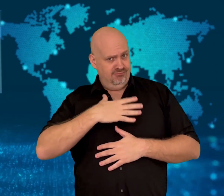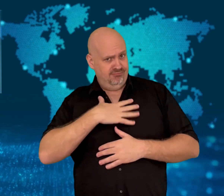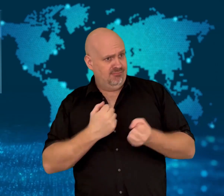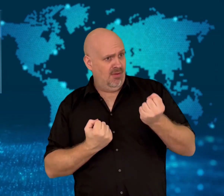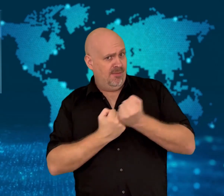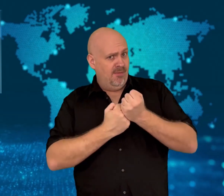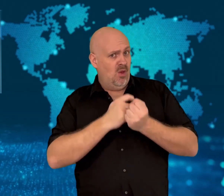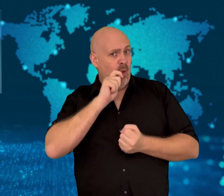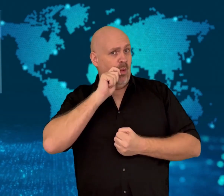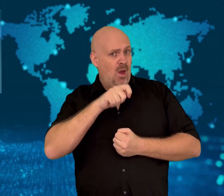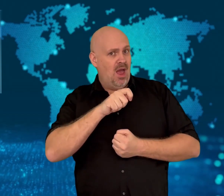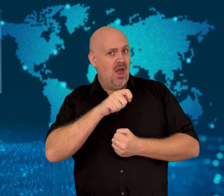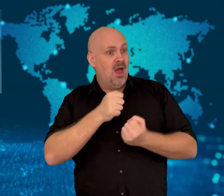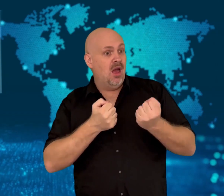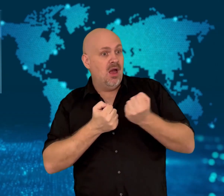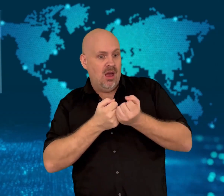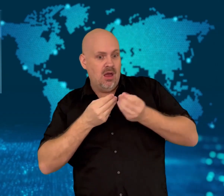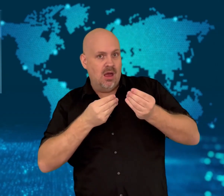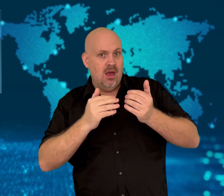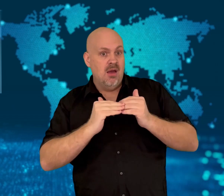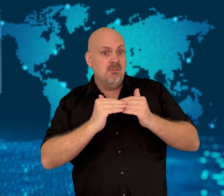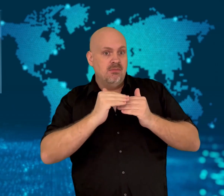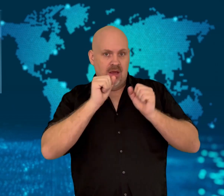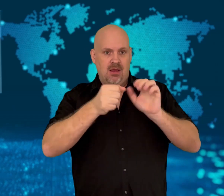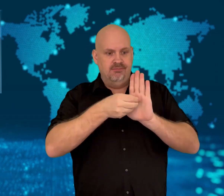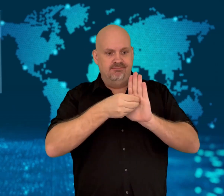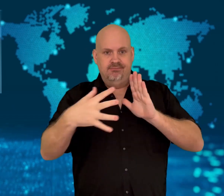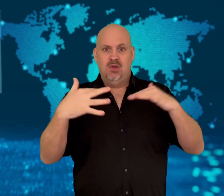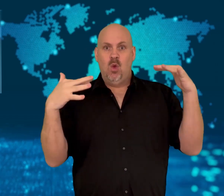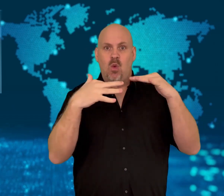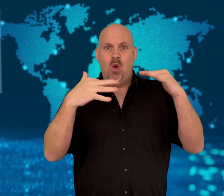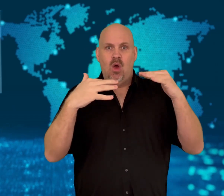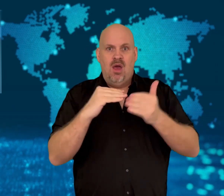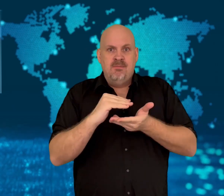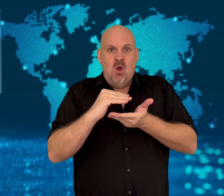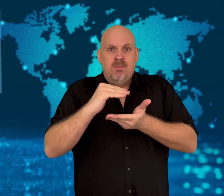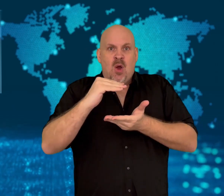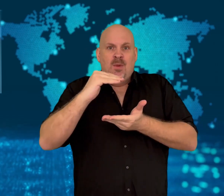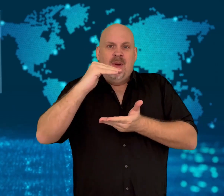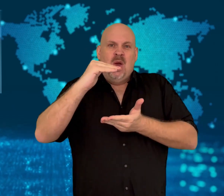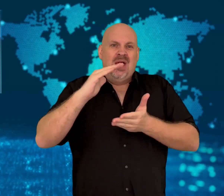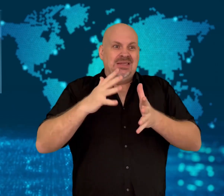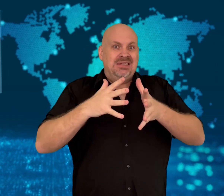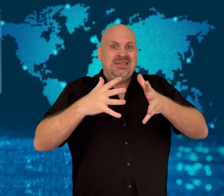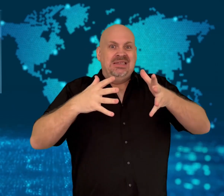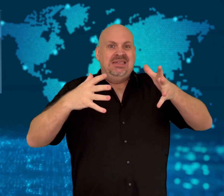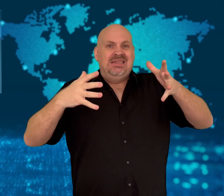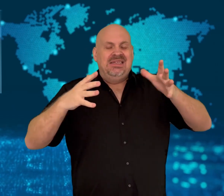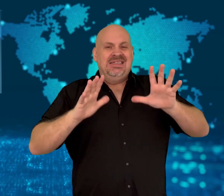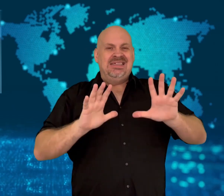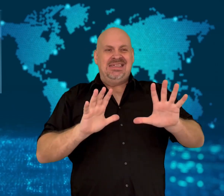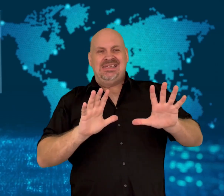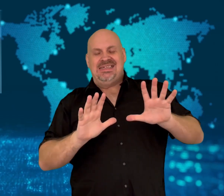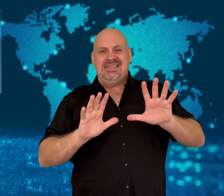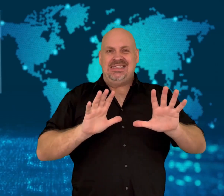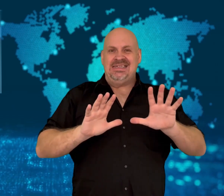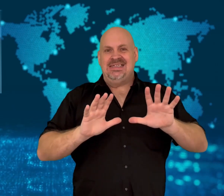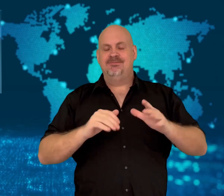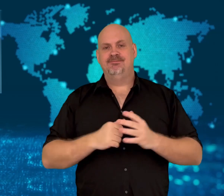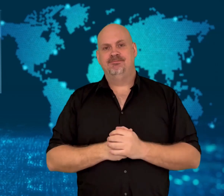in a way that leads to a wider war.